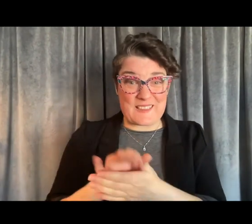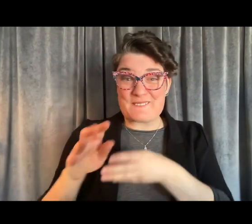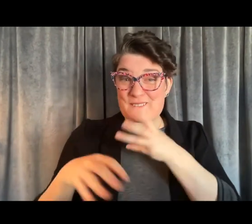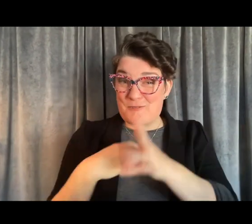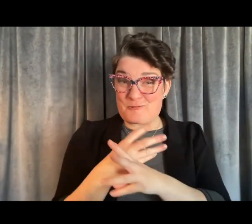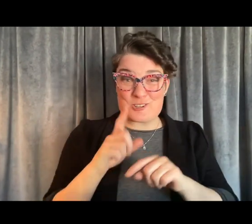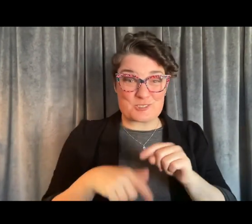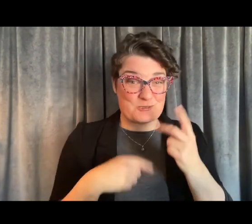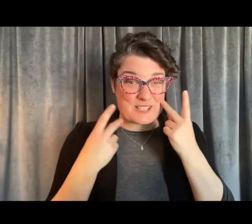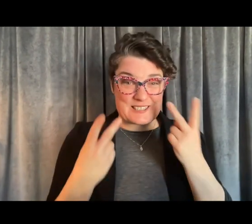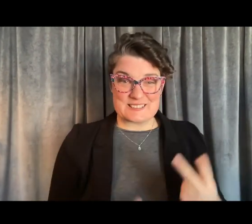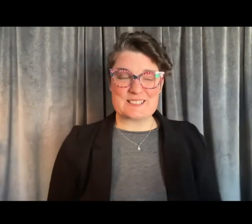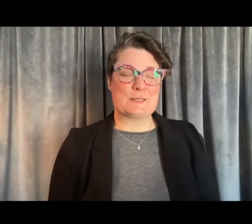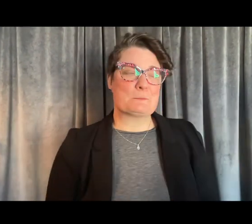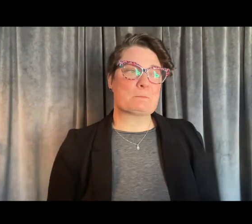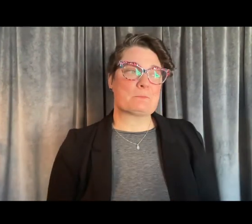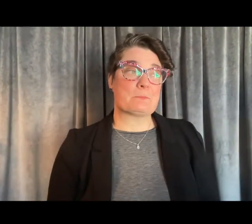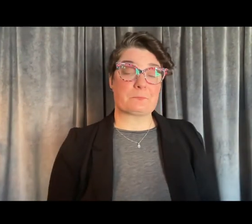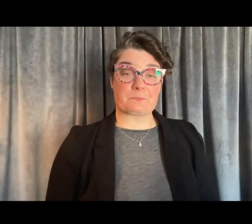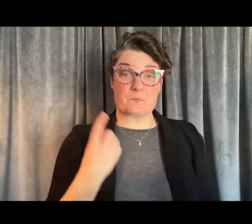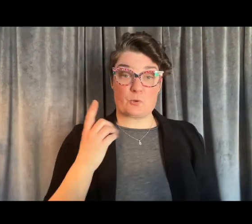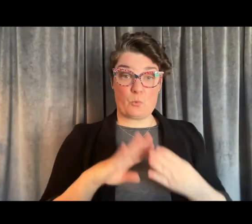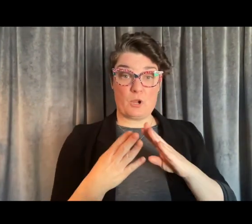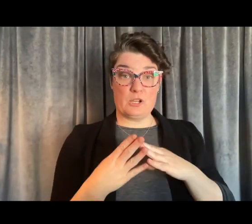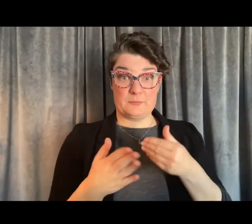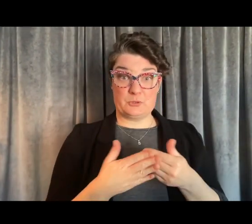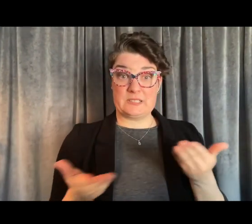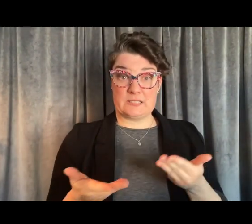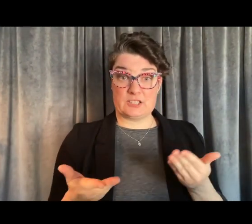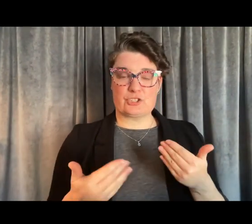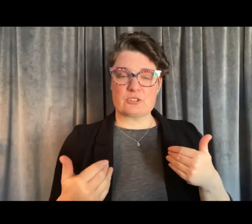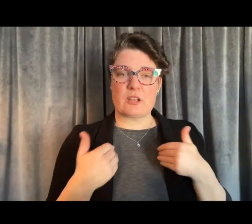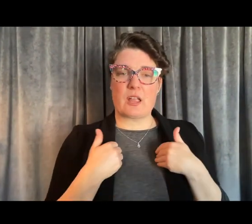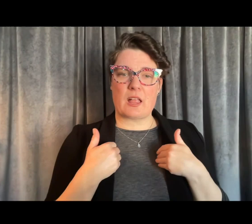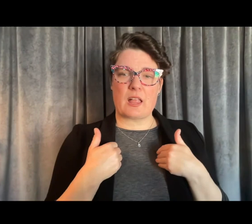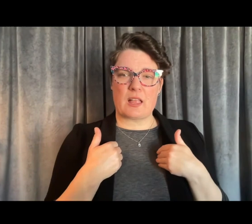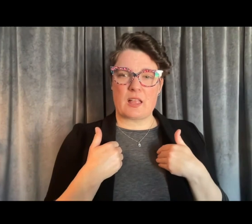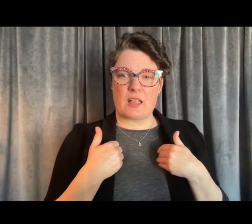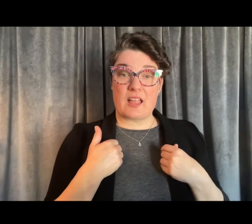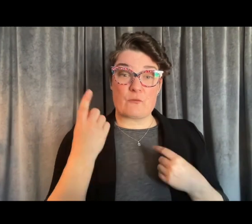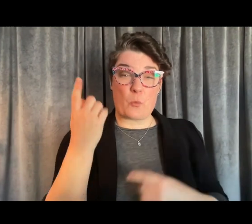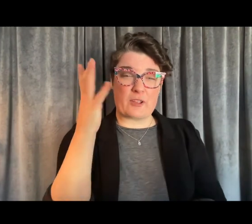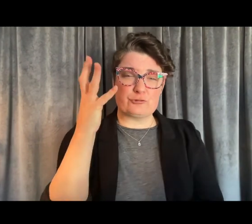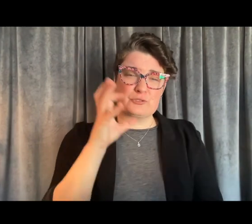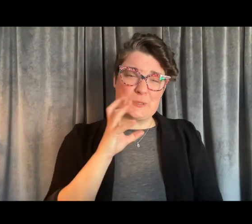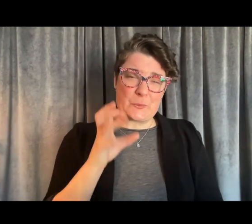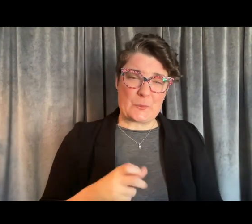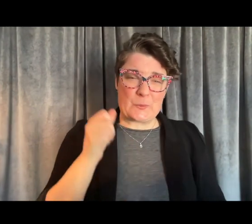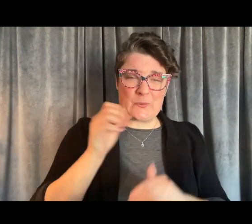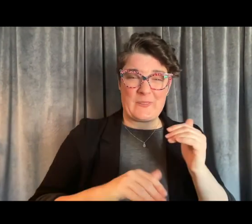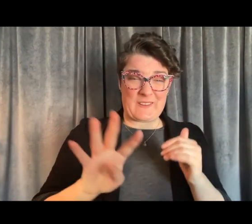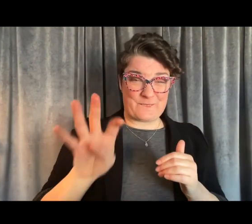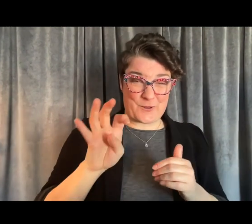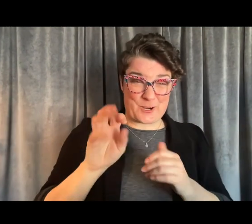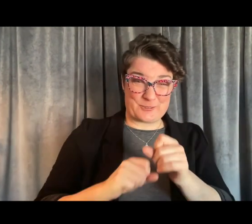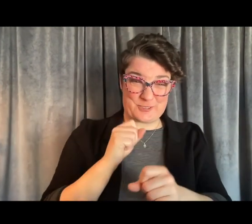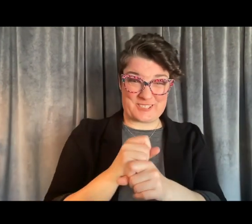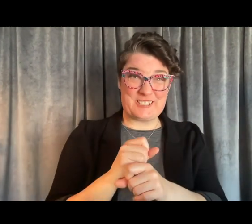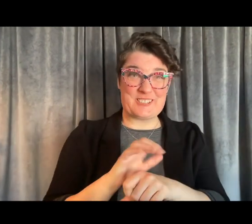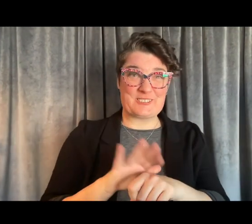One of the communities around here has a 400 plus year old tree on the land. Rebekah: Oh, we lost Nomy.